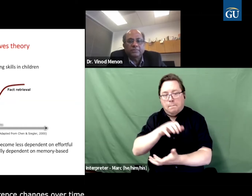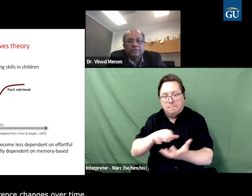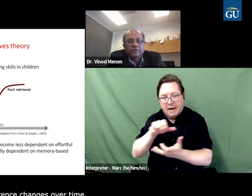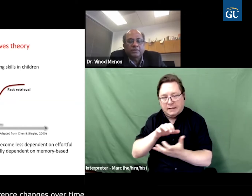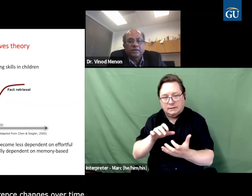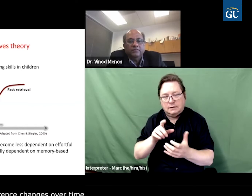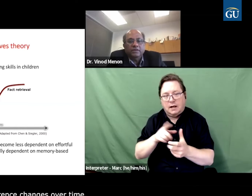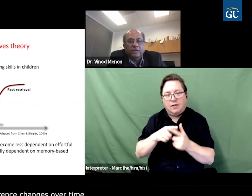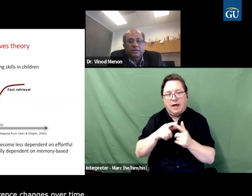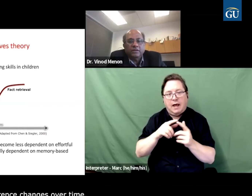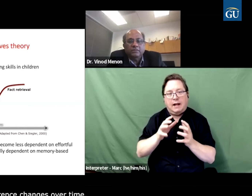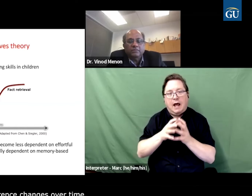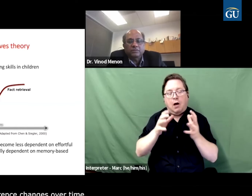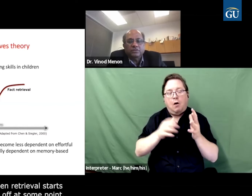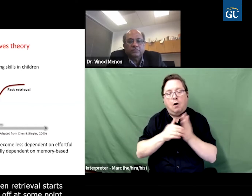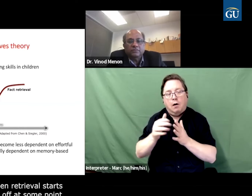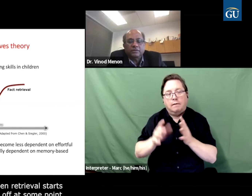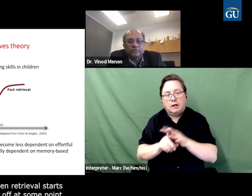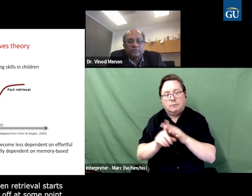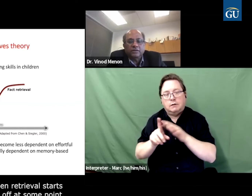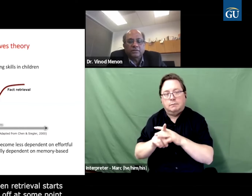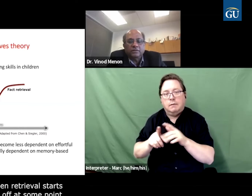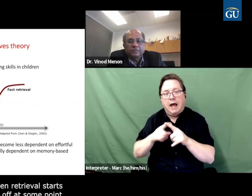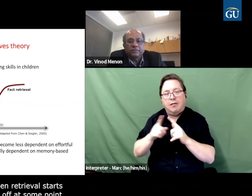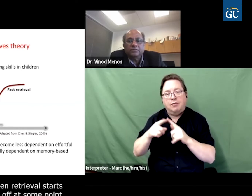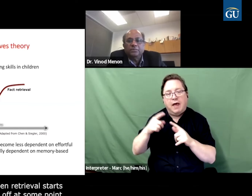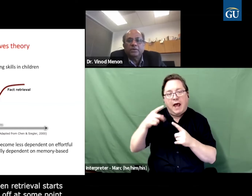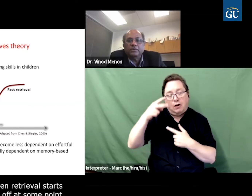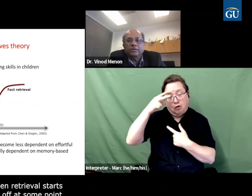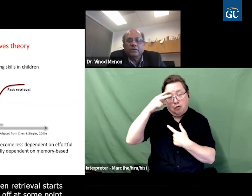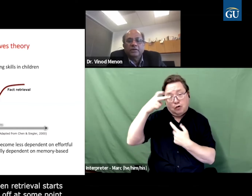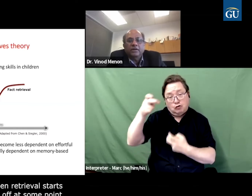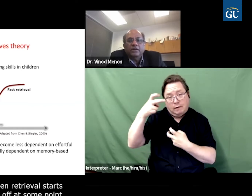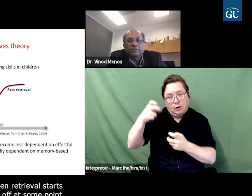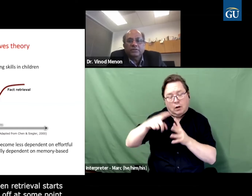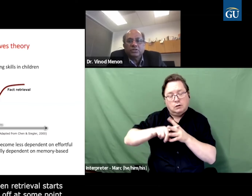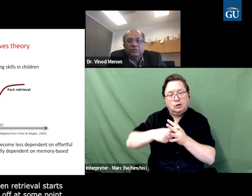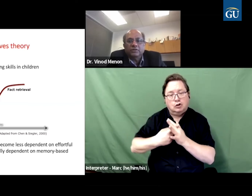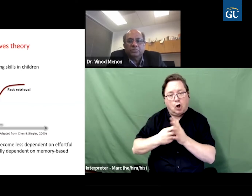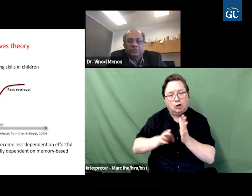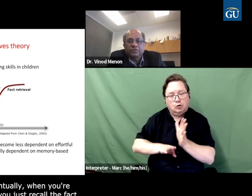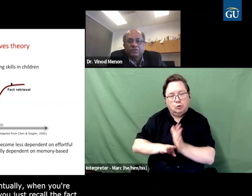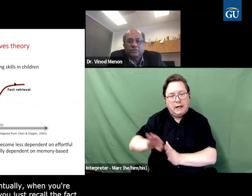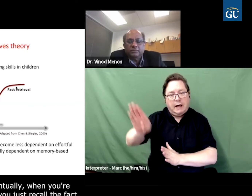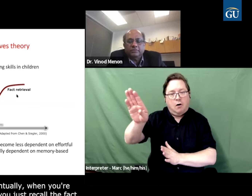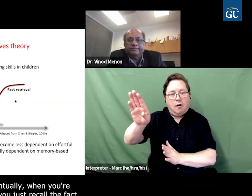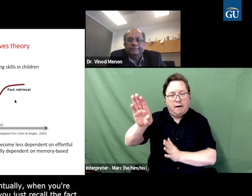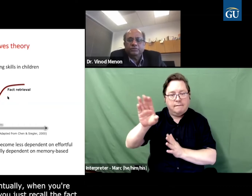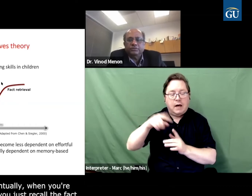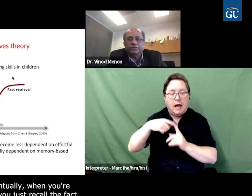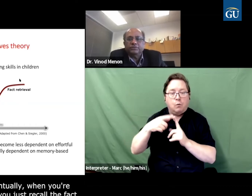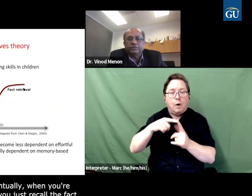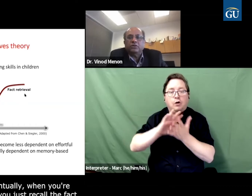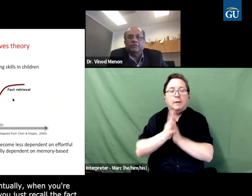changes over time and event and then retrieval starts to take off at some point and eventually when you're